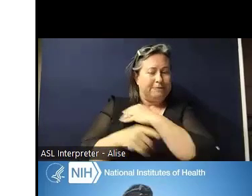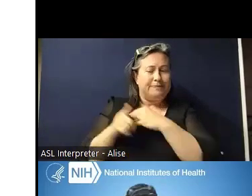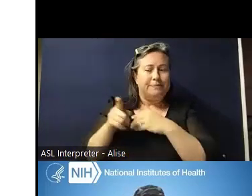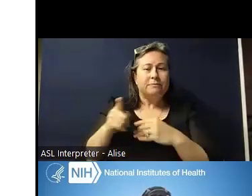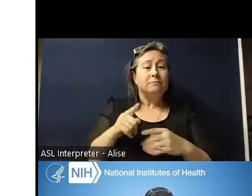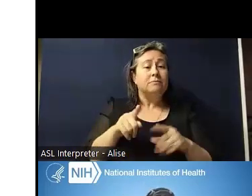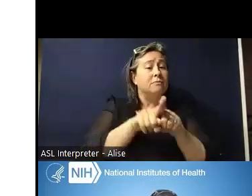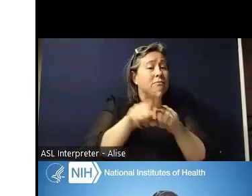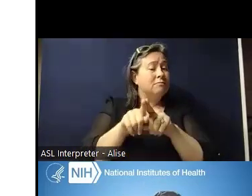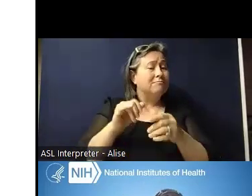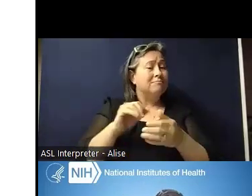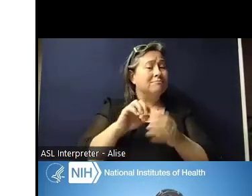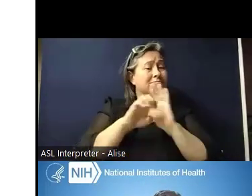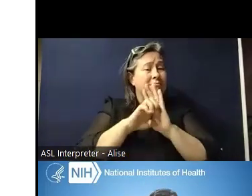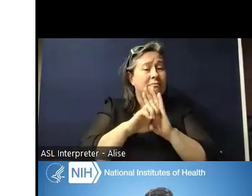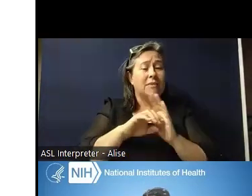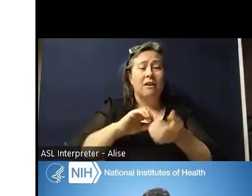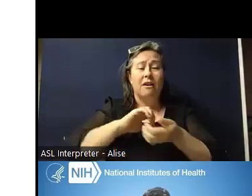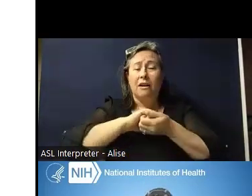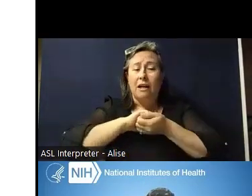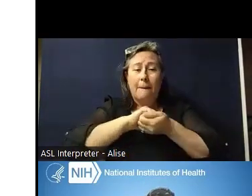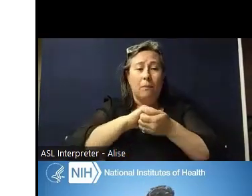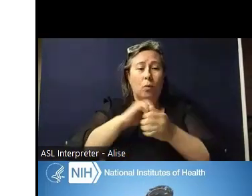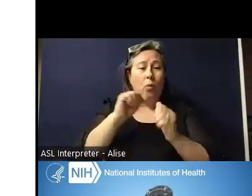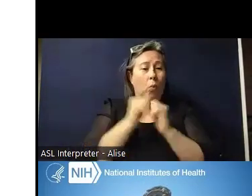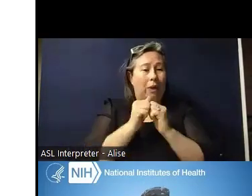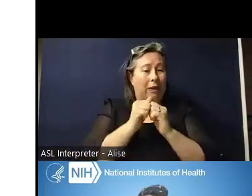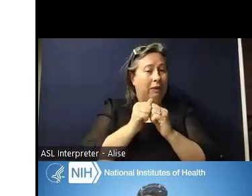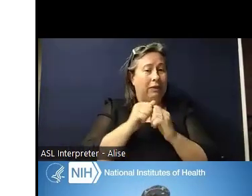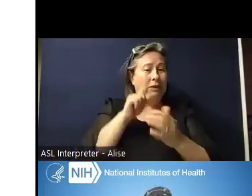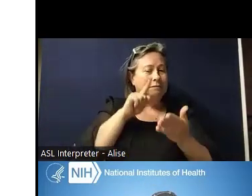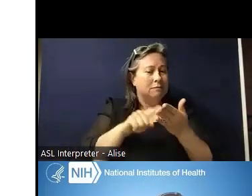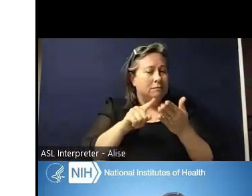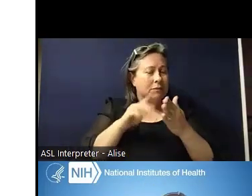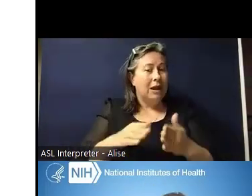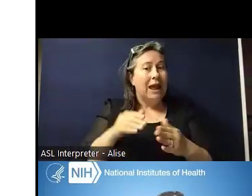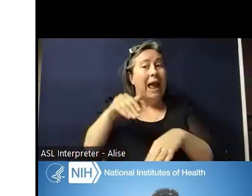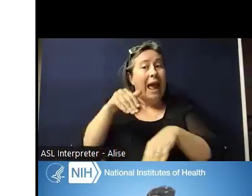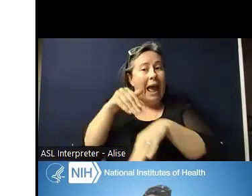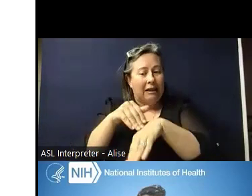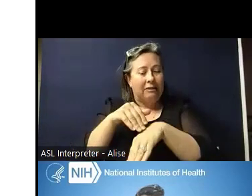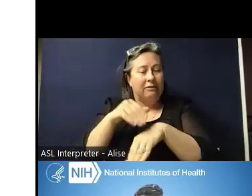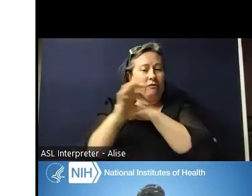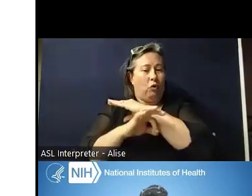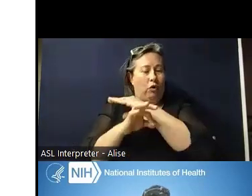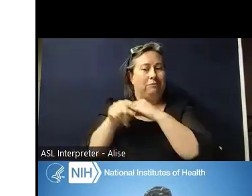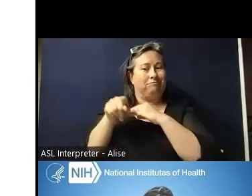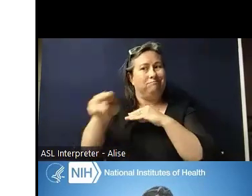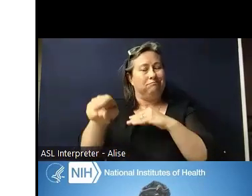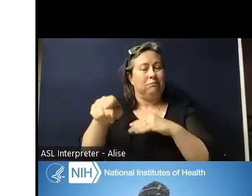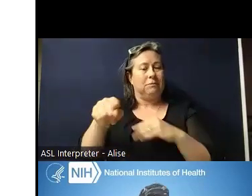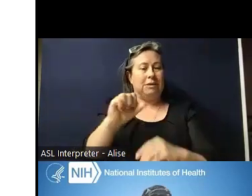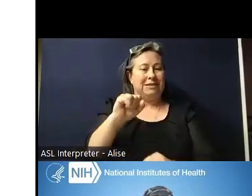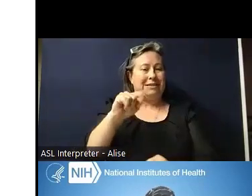with foreign investigators at foreign sites where there is an anticipated result in co-authorship